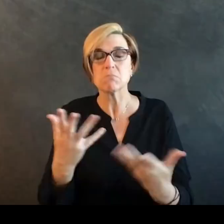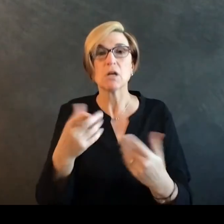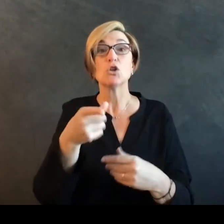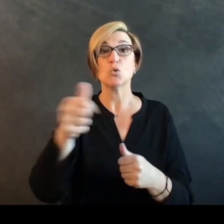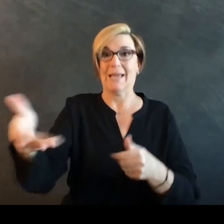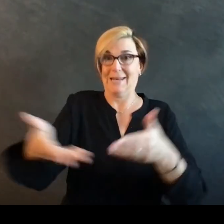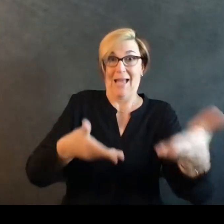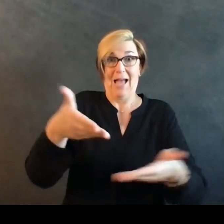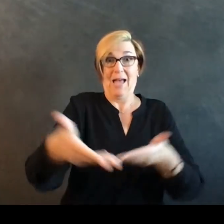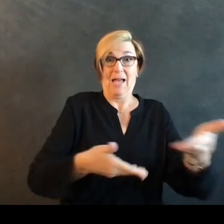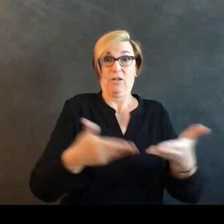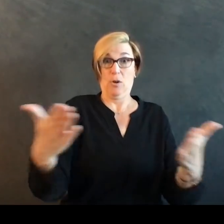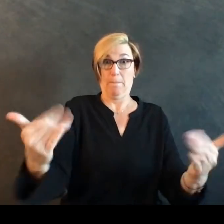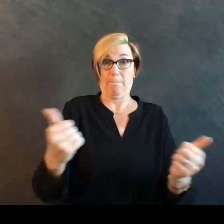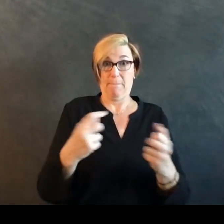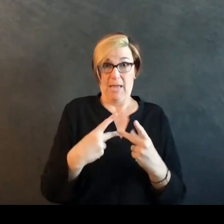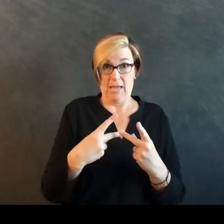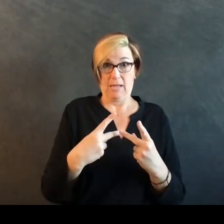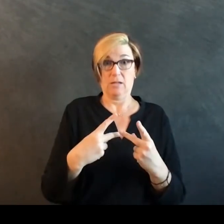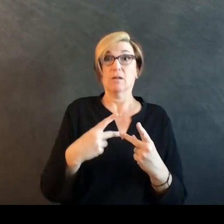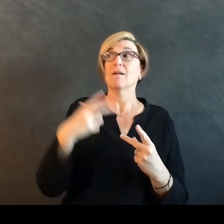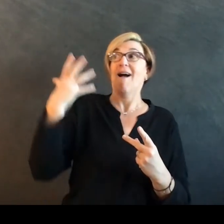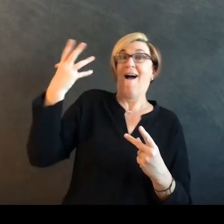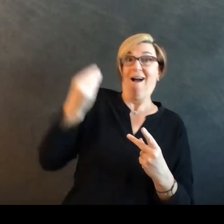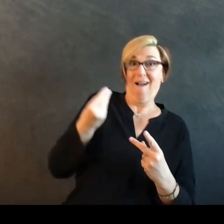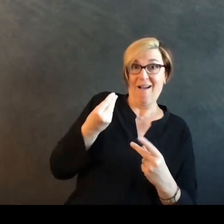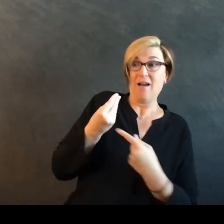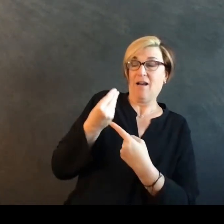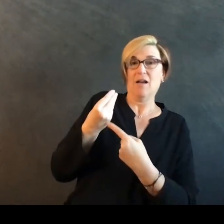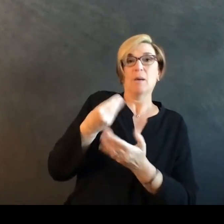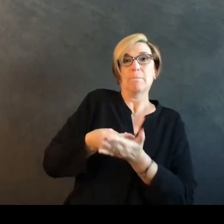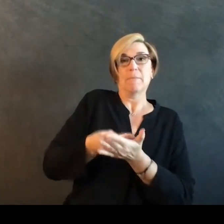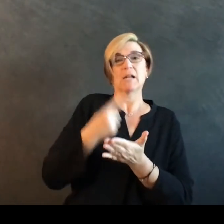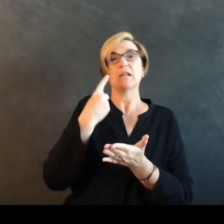their their medical you keep them on the medical plan you get money for your rent